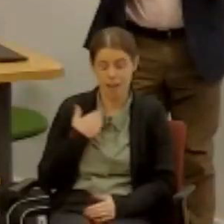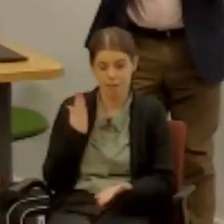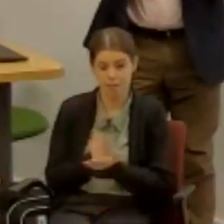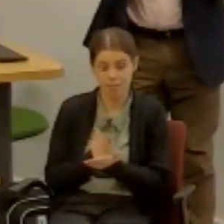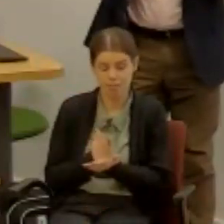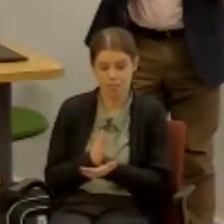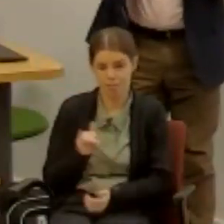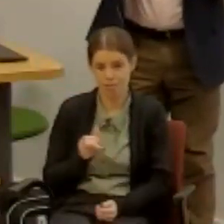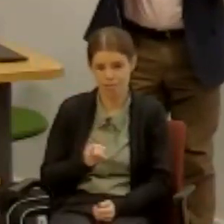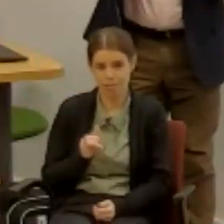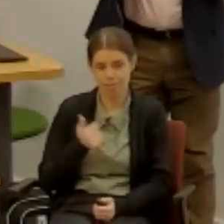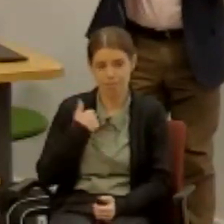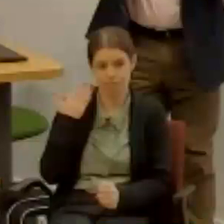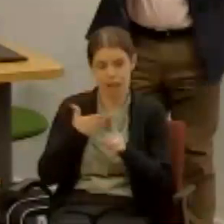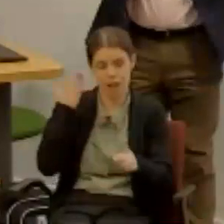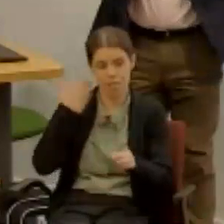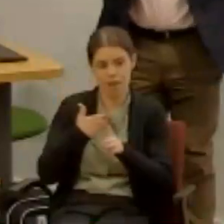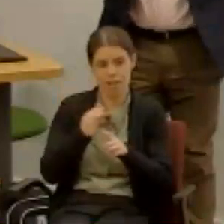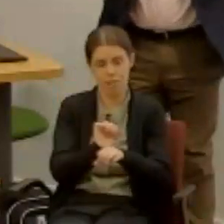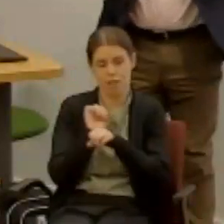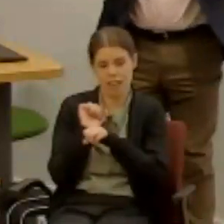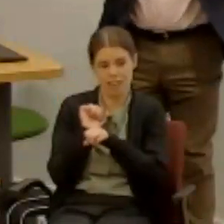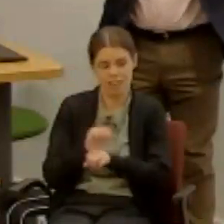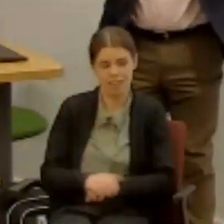That's what impact protection.